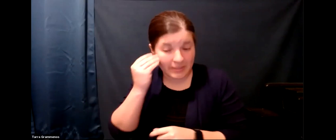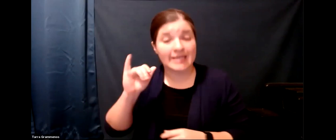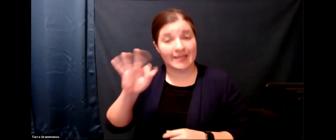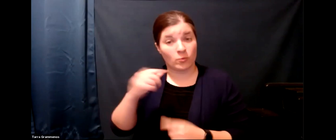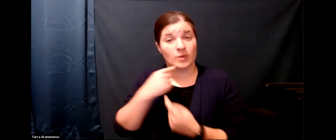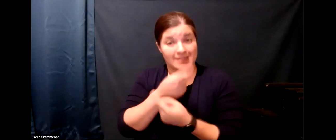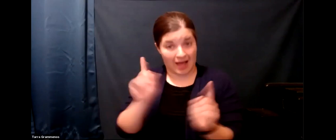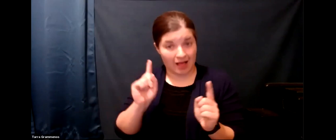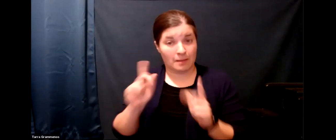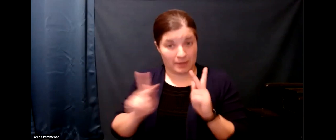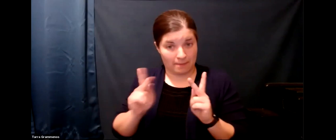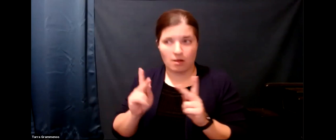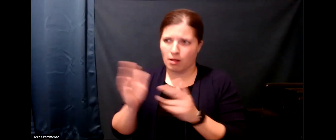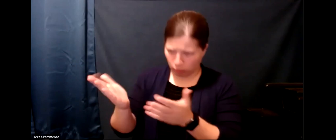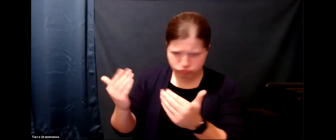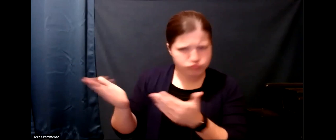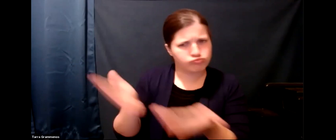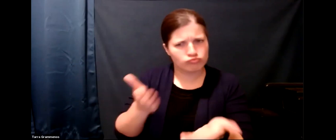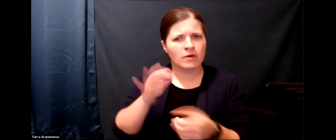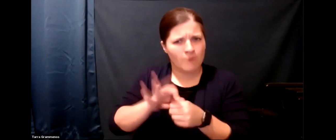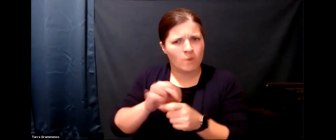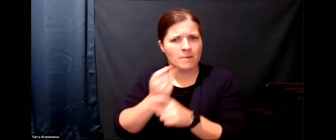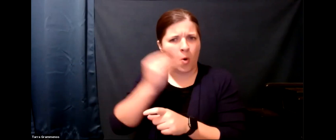then the mail isn't there, to get the ballot from home